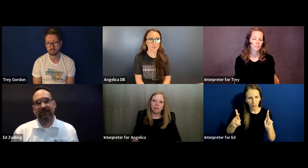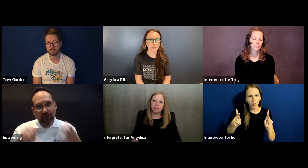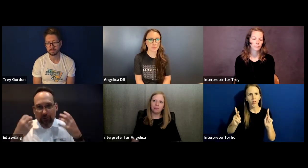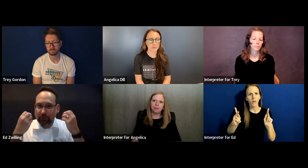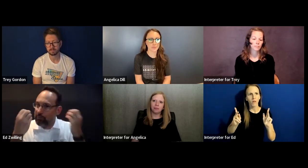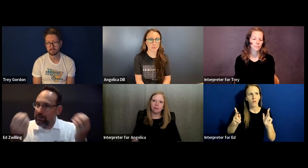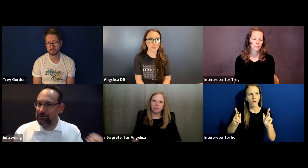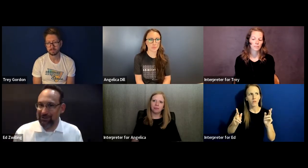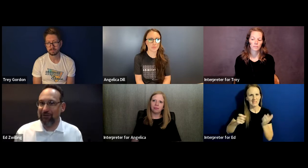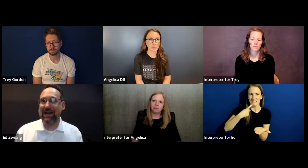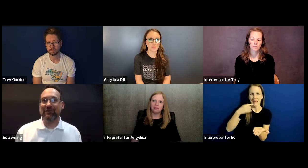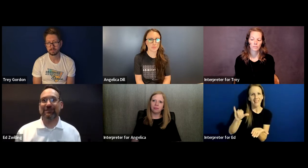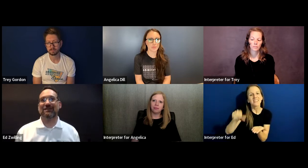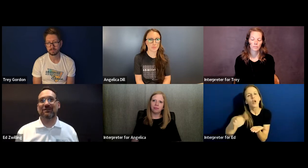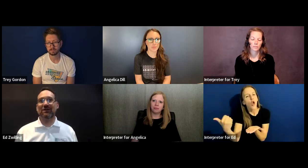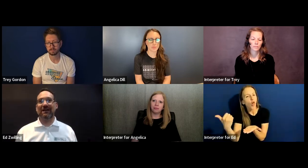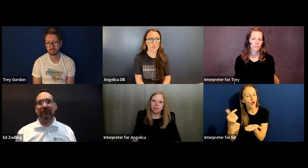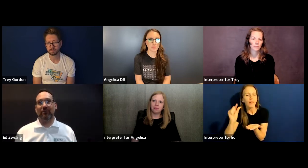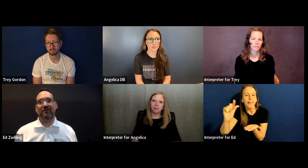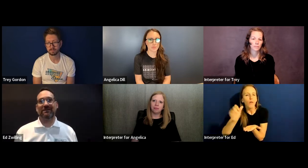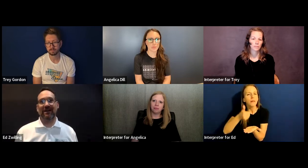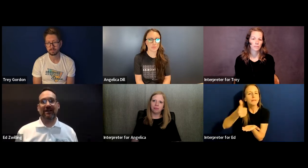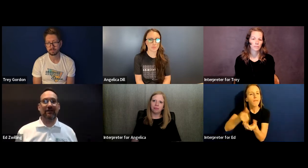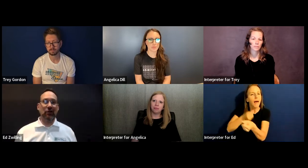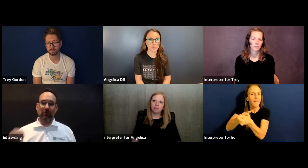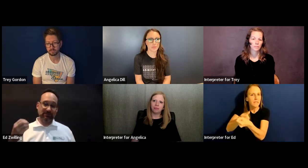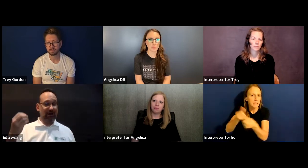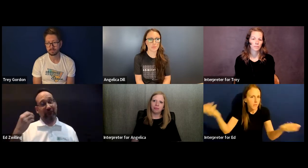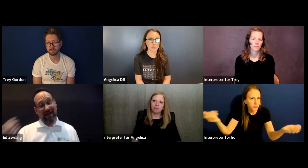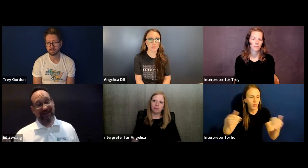another little piece of self-advocacy you can give them is like you know as a matter of fact